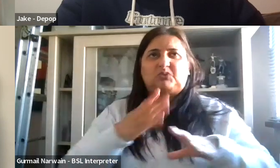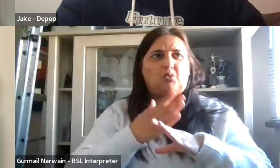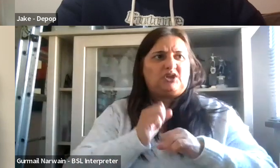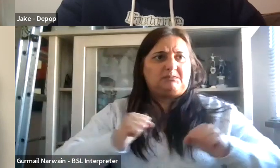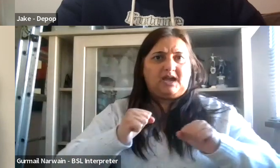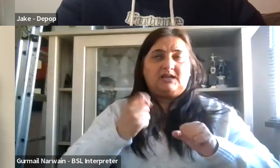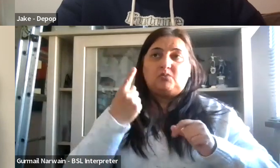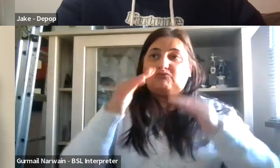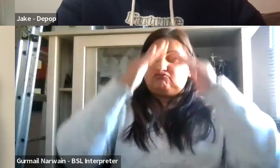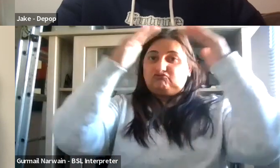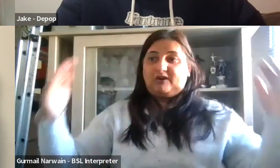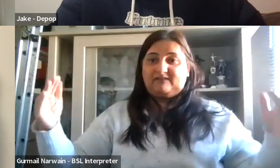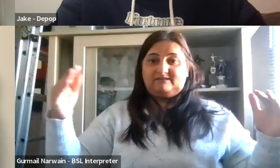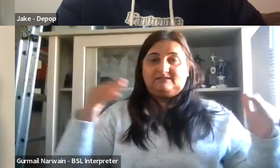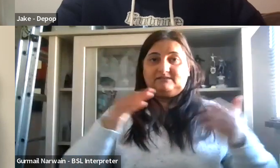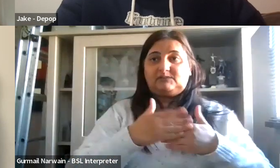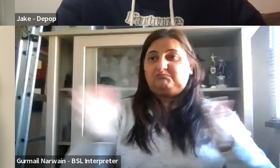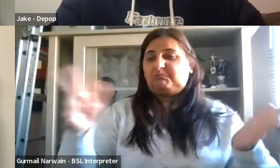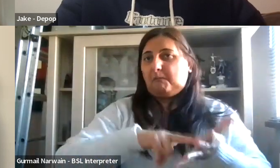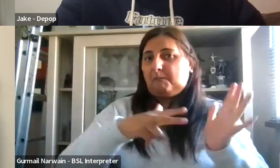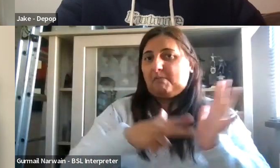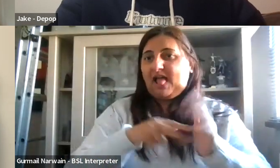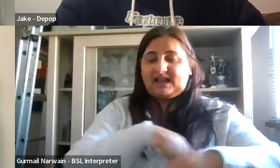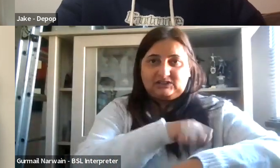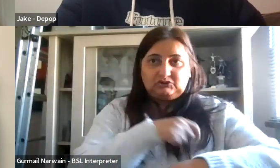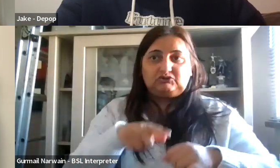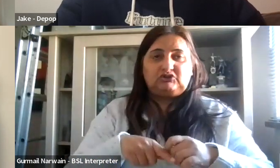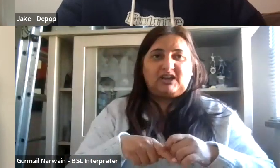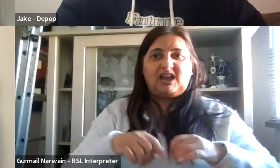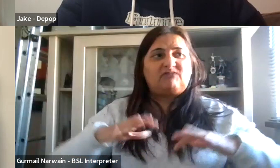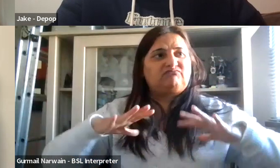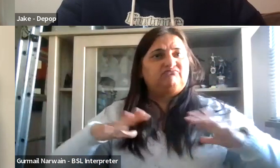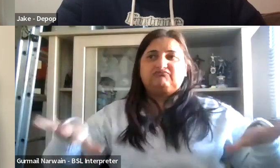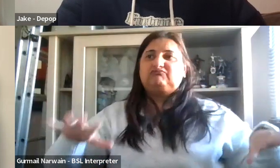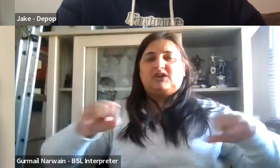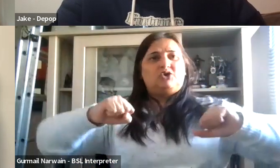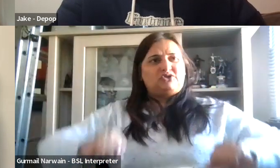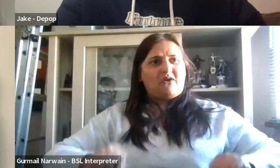variety of spaces, all under one roof. We have an open-planned kitchen. Hang out spaces with sofas, and benches, comfortable areas, and we We've got an open plan, kitchen, hangout, spaces with sofas and benches, so lots of